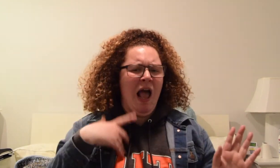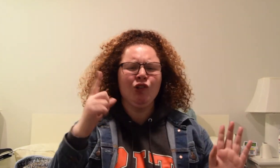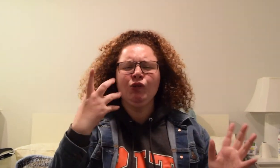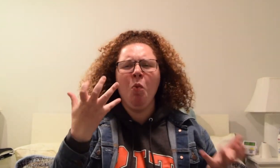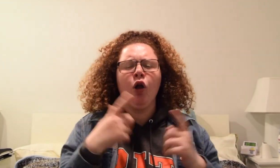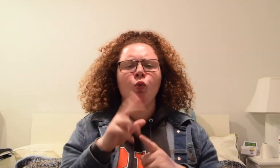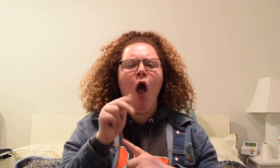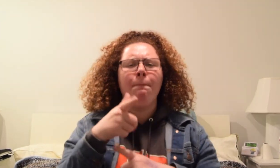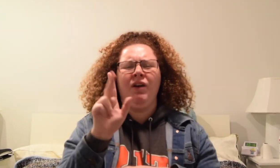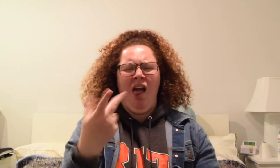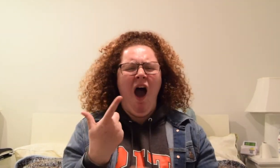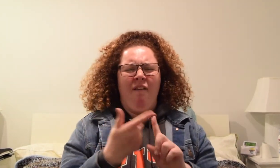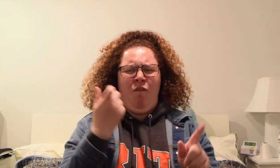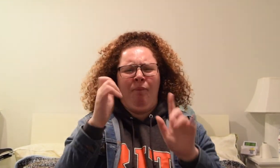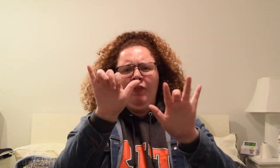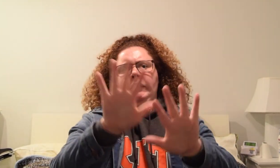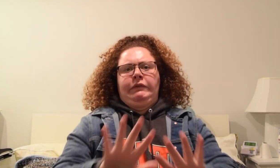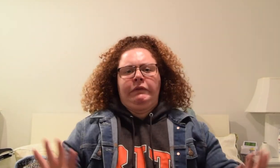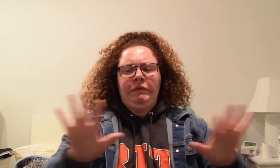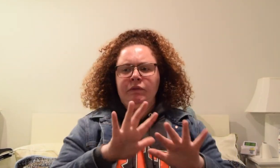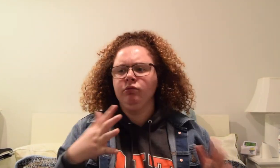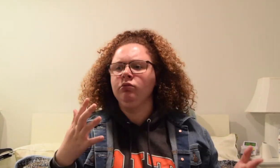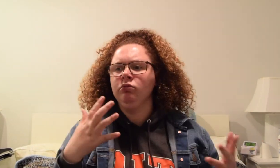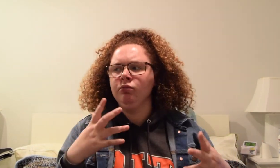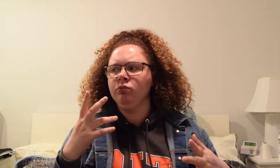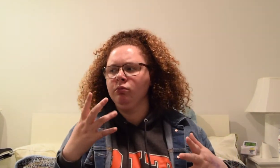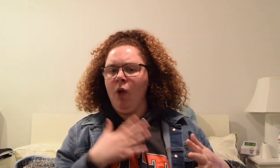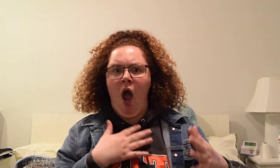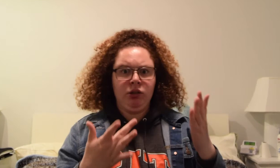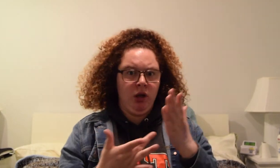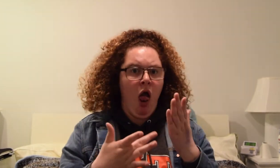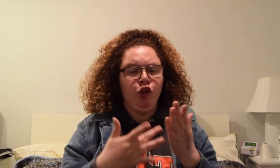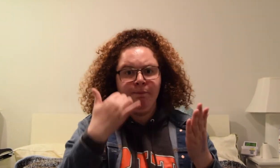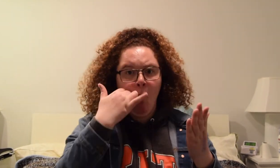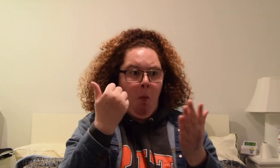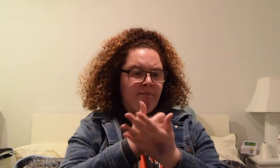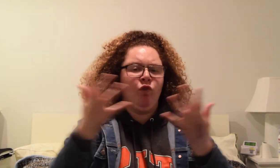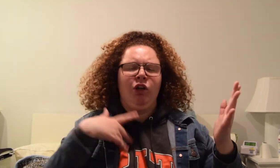I just wanted to unplug from this and technology